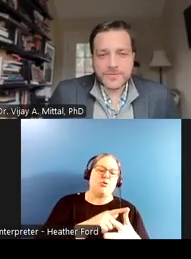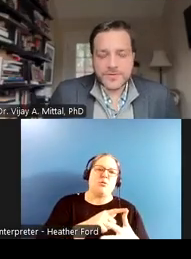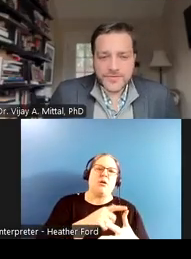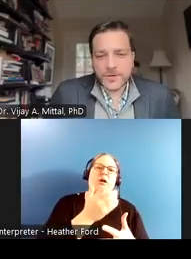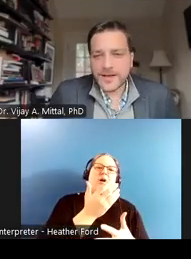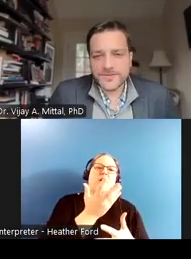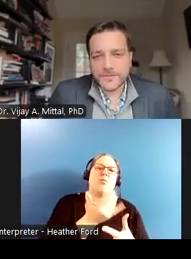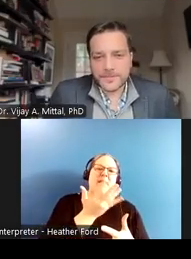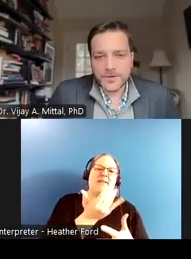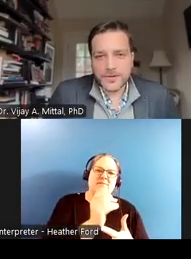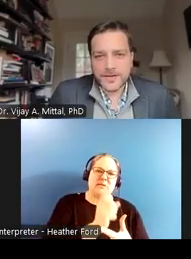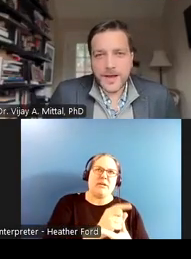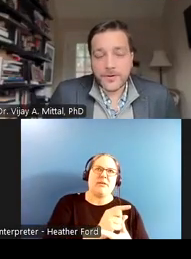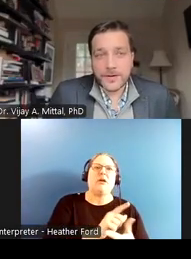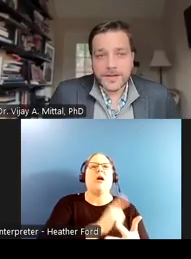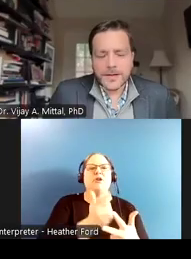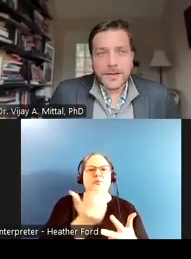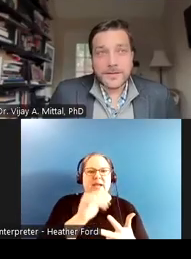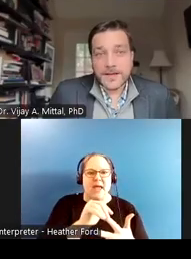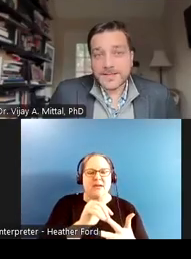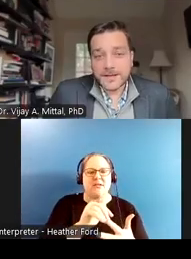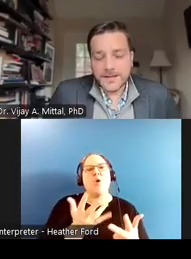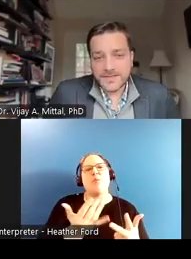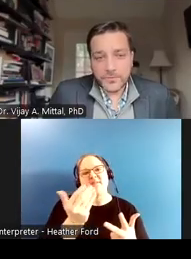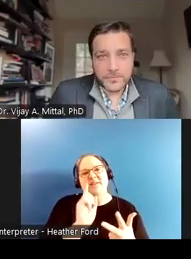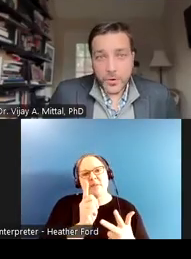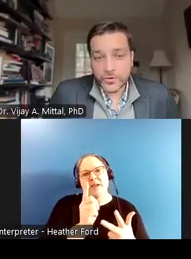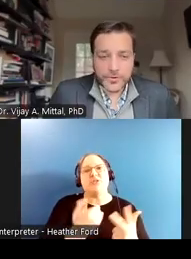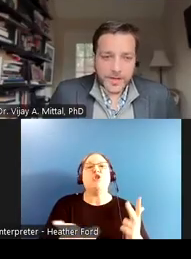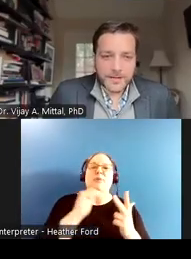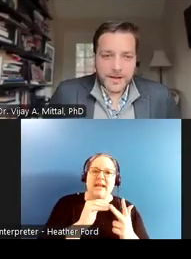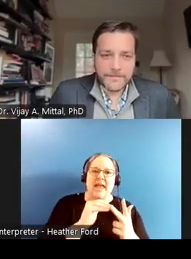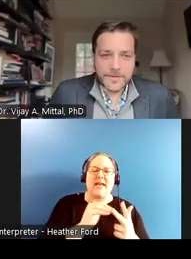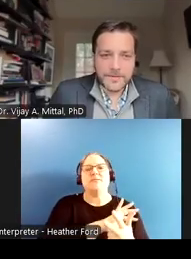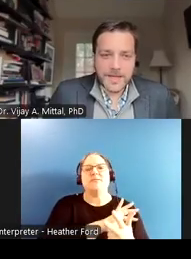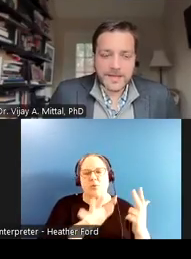do this four times over the period of an hour. And the idea is through motor learning, um they